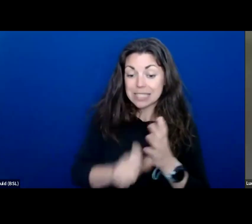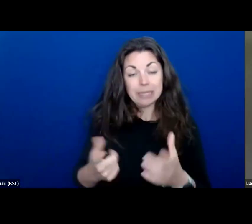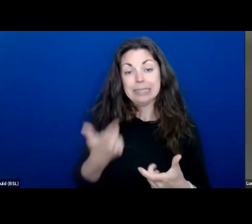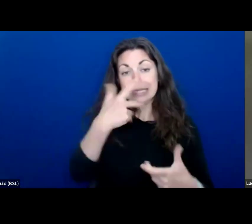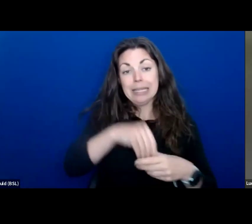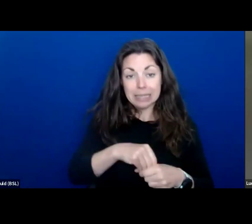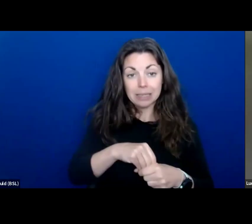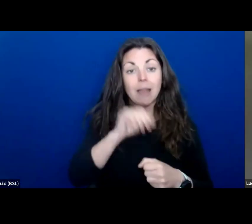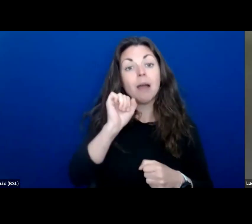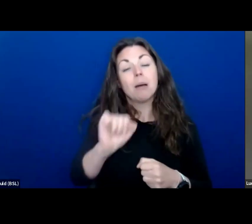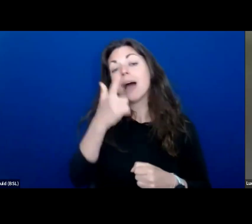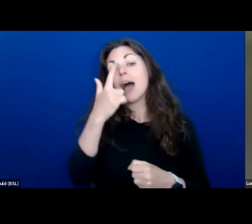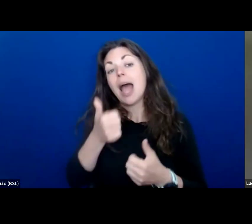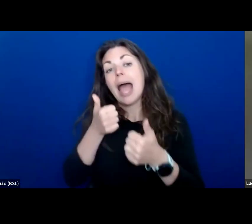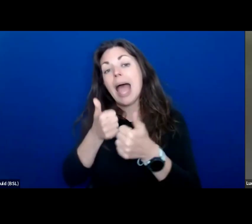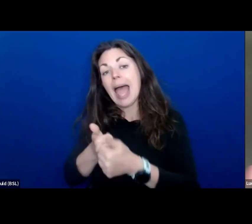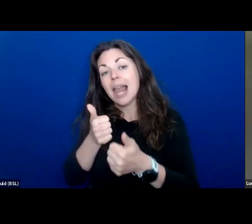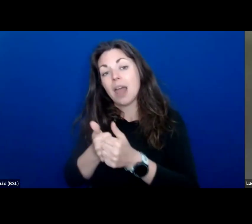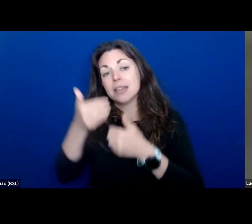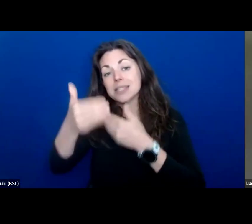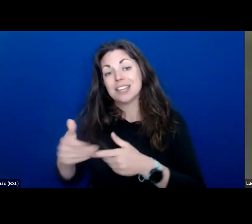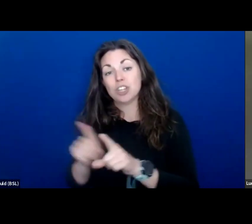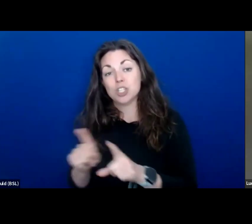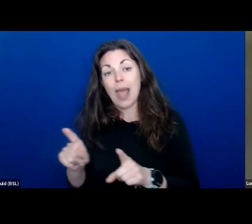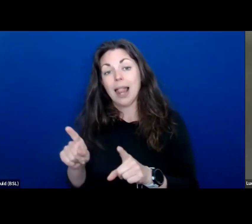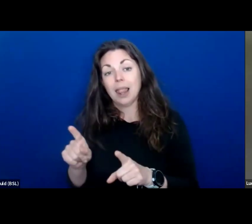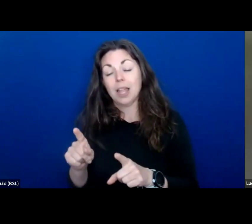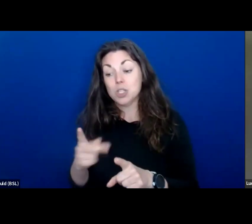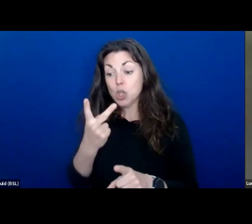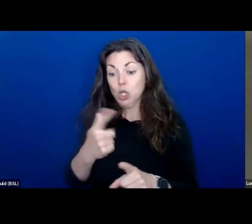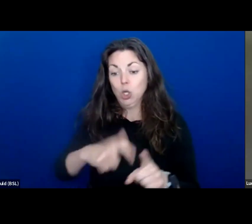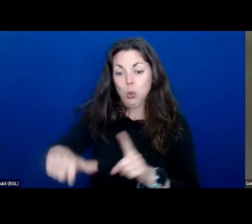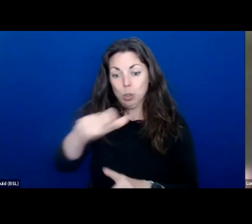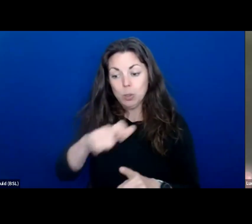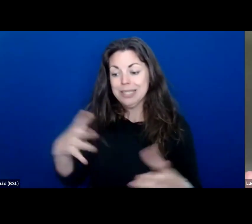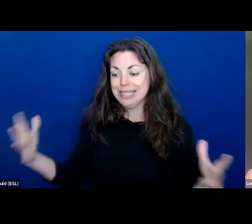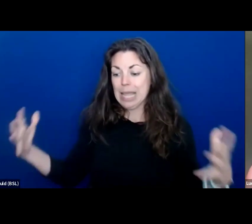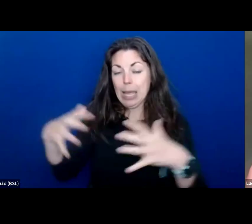sessions as well where we mix the two communities as we found